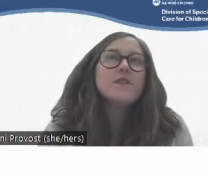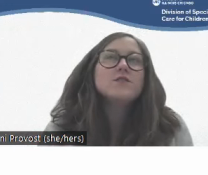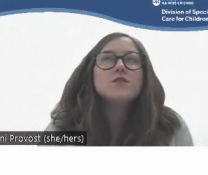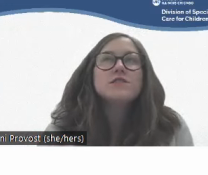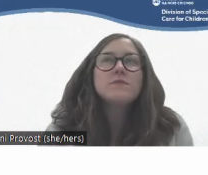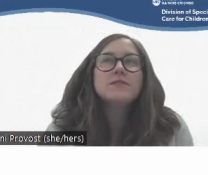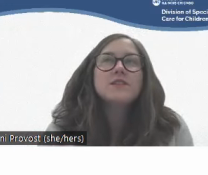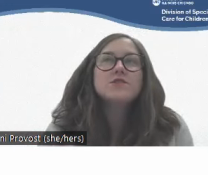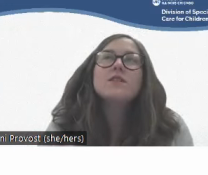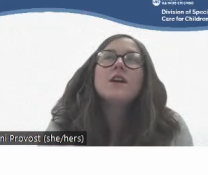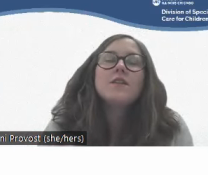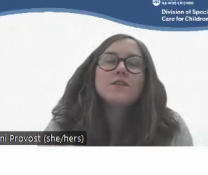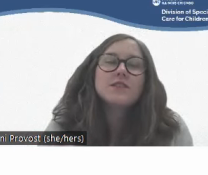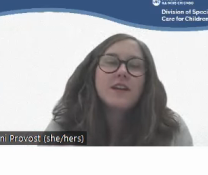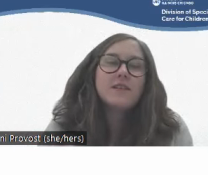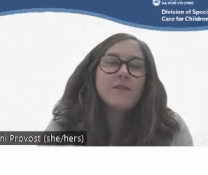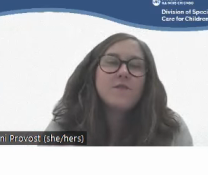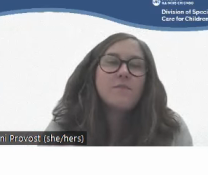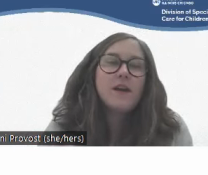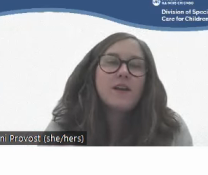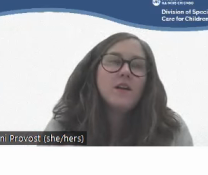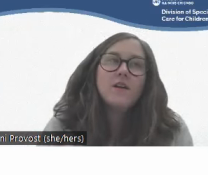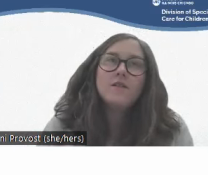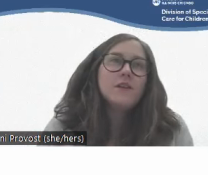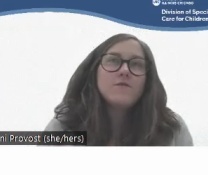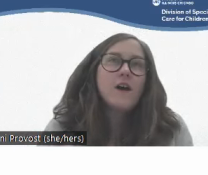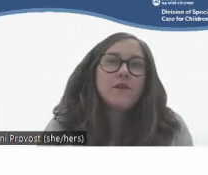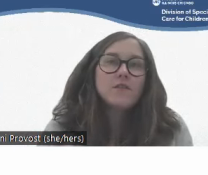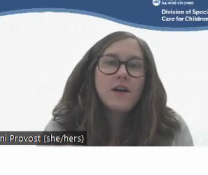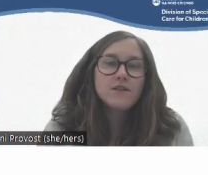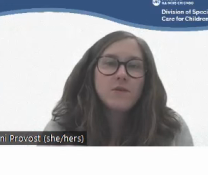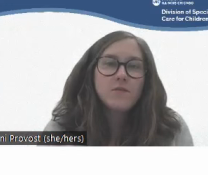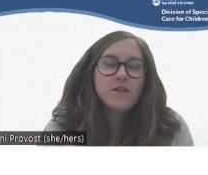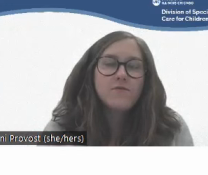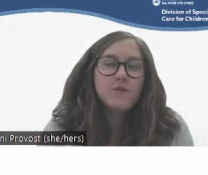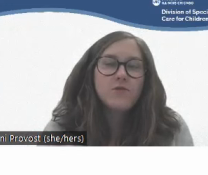pay for the insurance but essentially they're saying that if they pay even 500 per month for